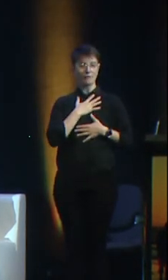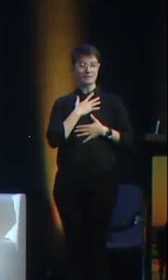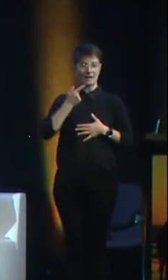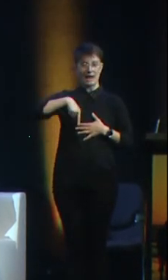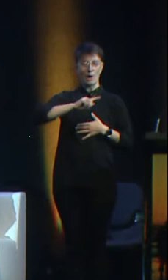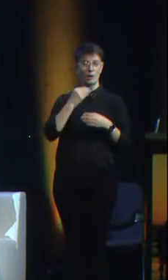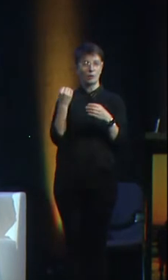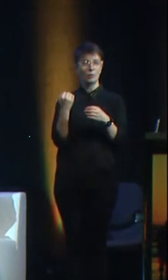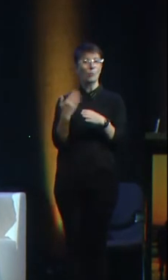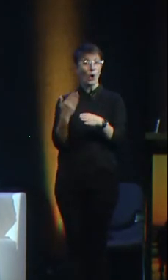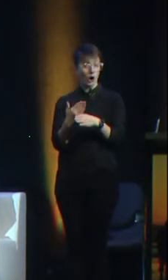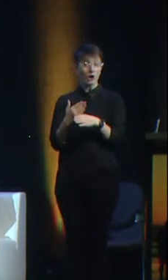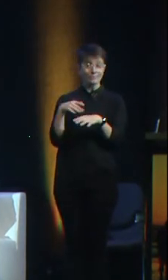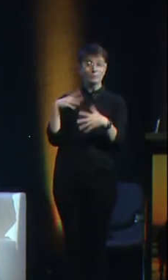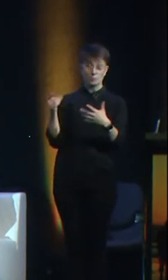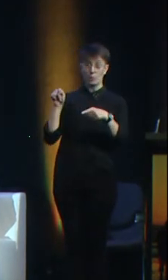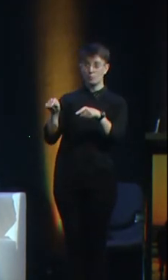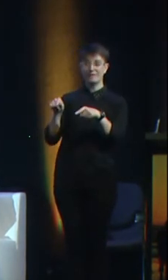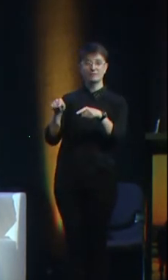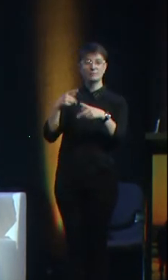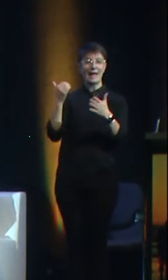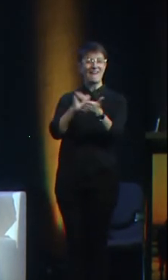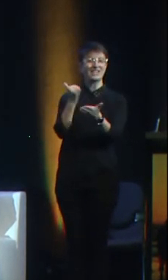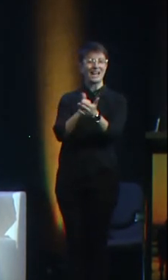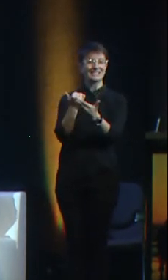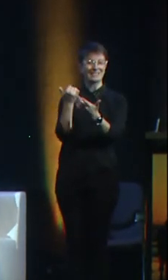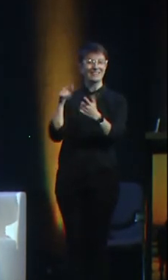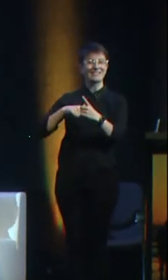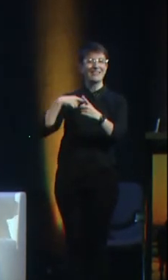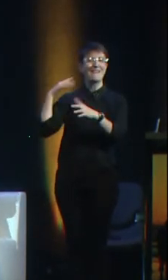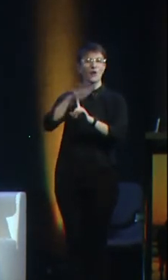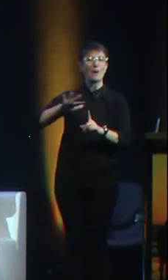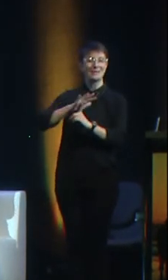a new environmental sustainability management position to clearly start looking at this